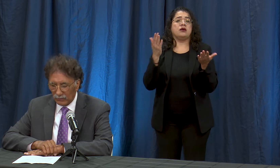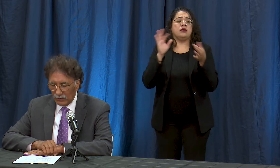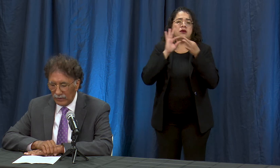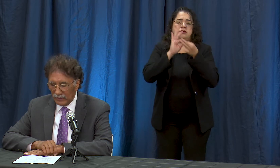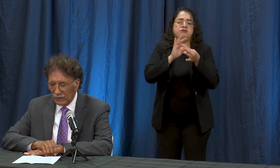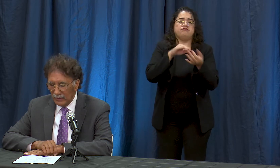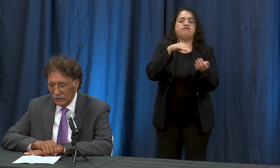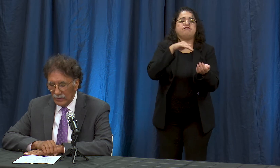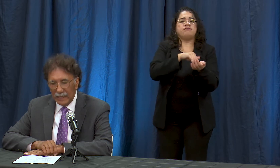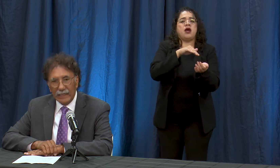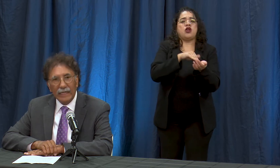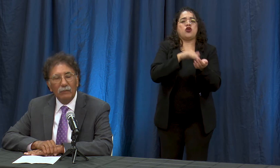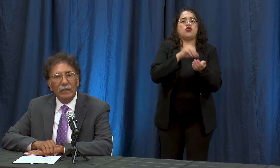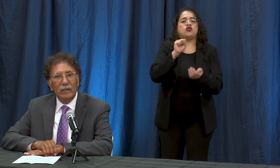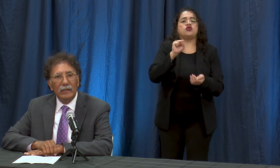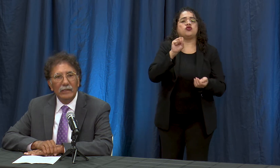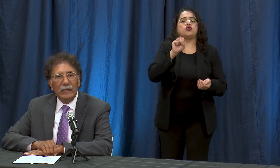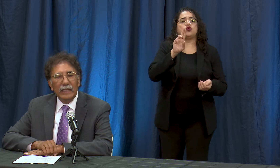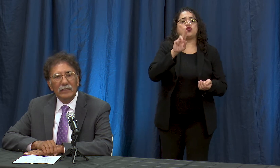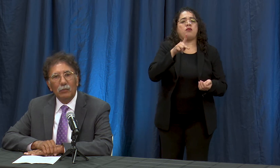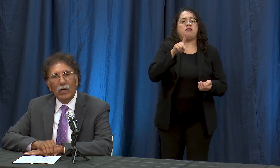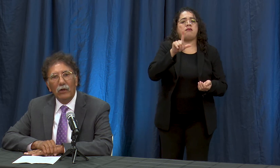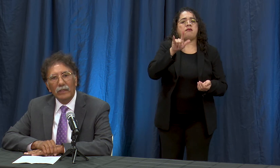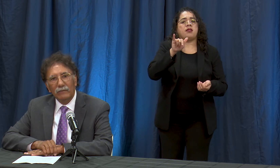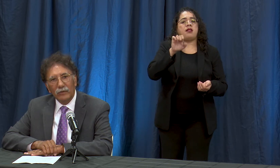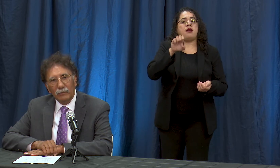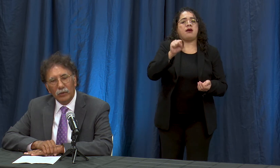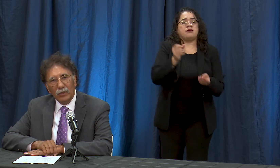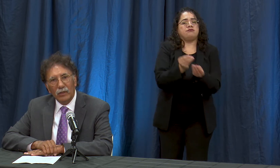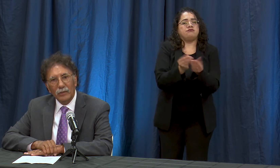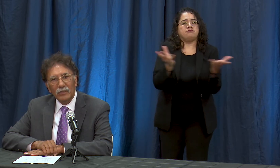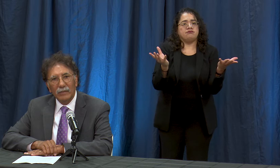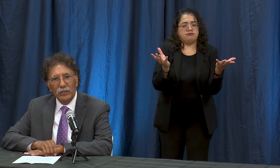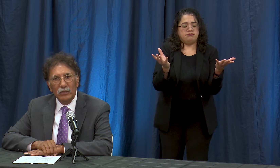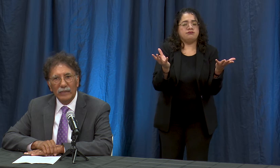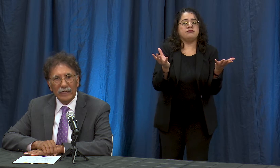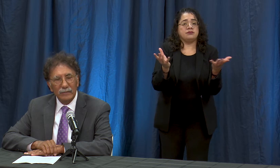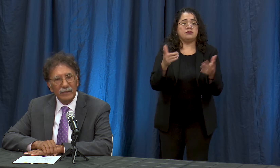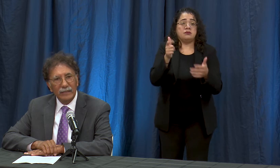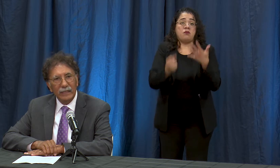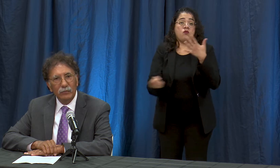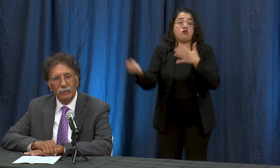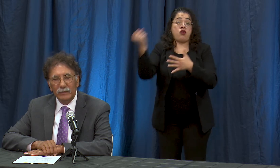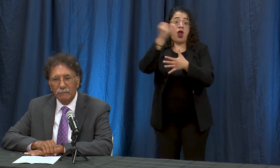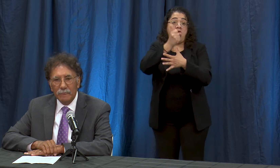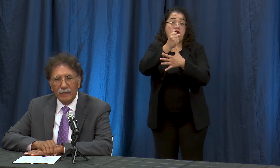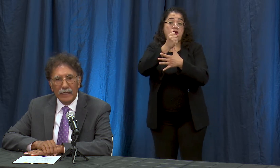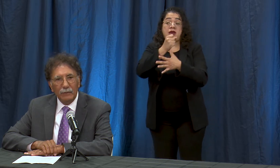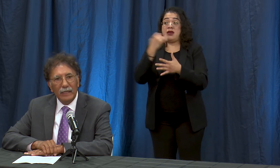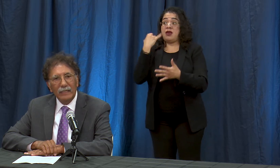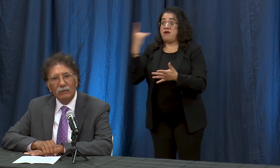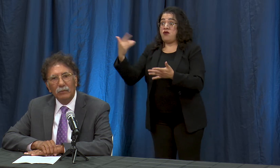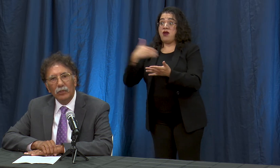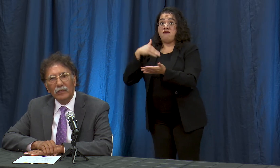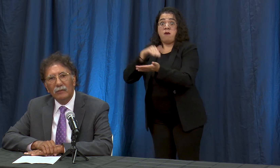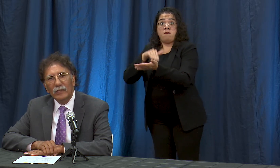supplies and in that regard that's a priority for the Port of Long Beach to make sure we expedite that movement and I'm glad to report to the marine